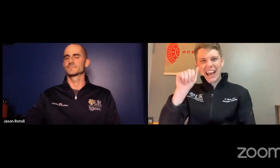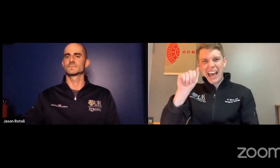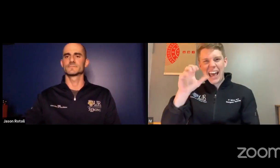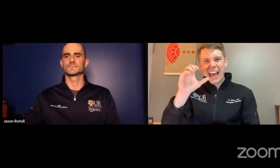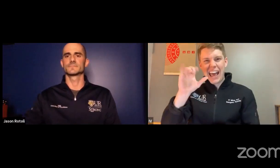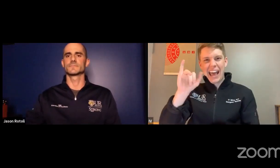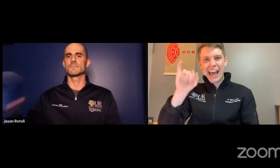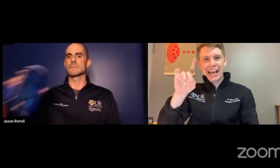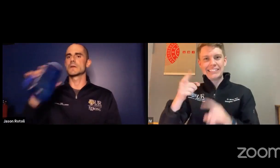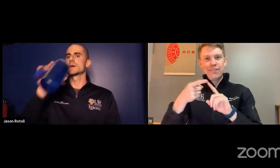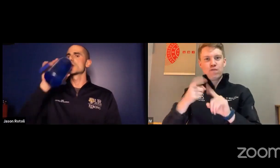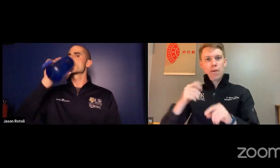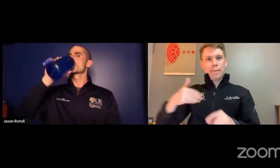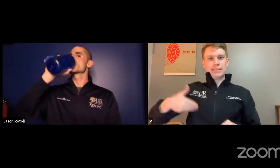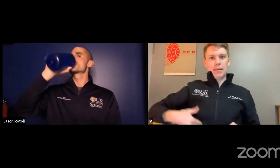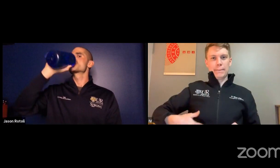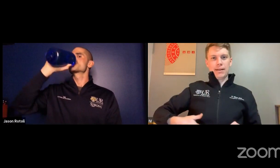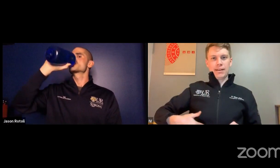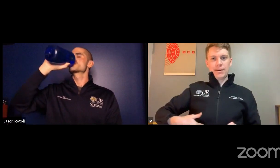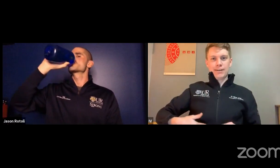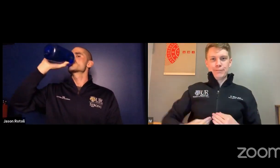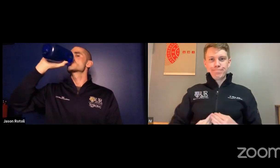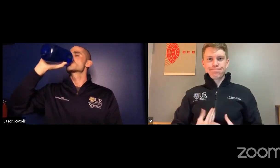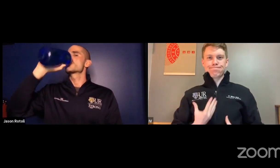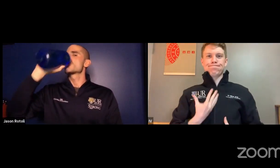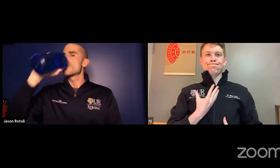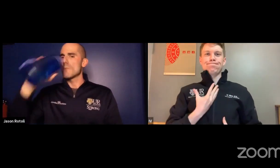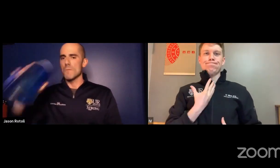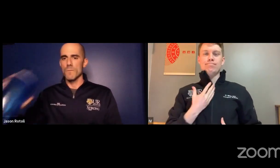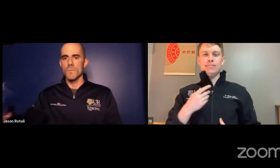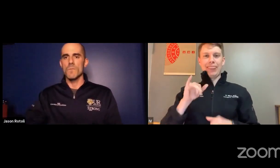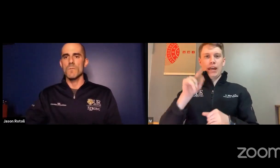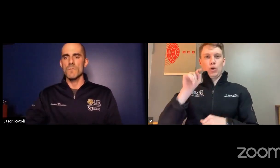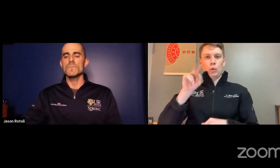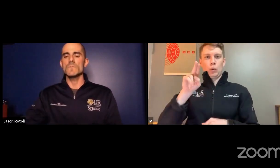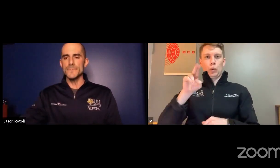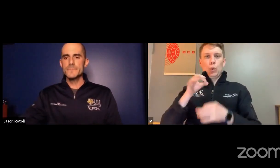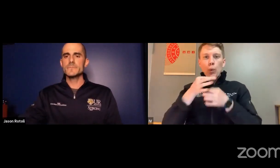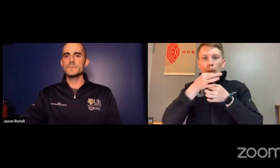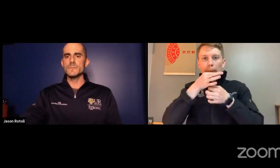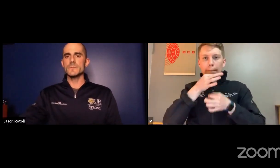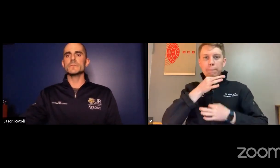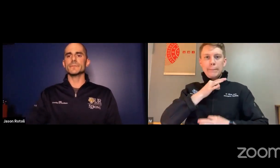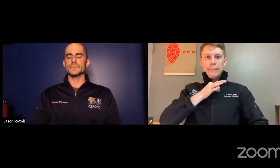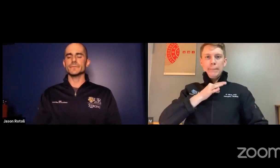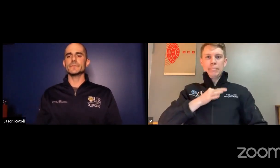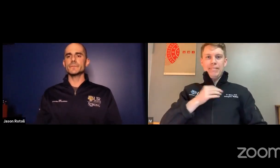understand that. That is considered a serious problem.